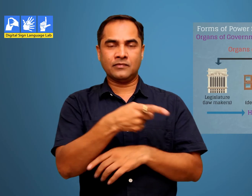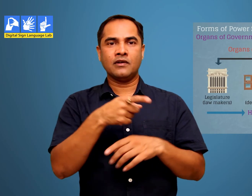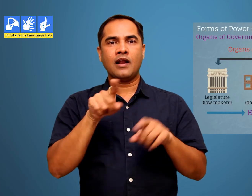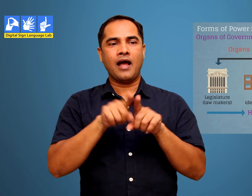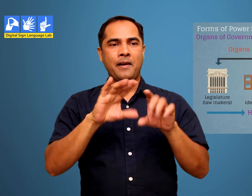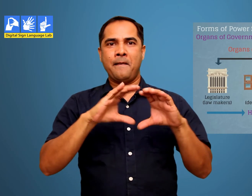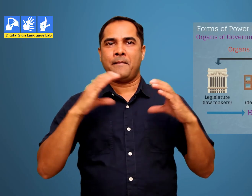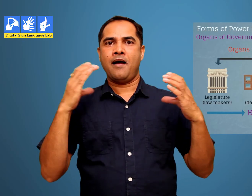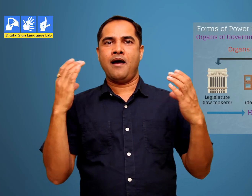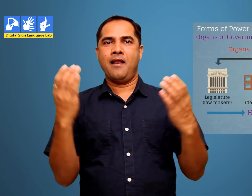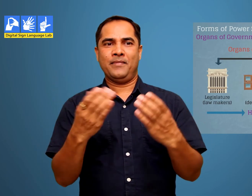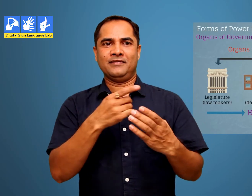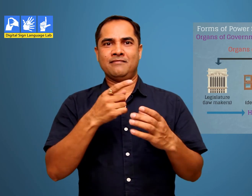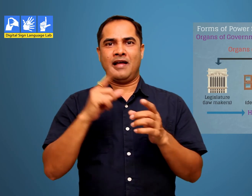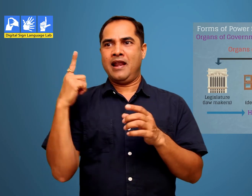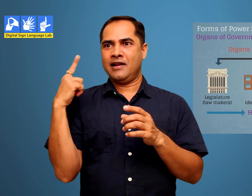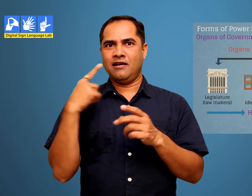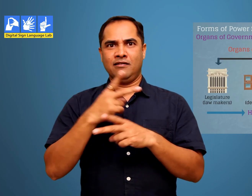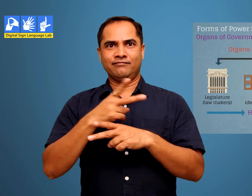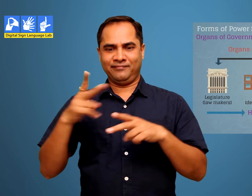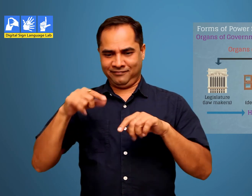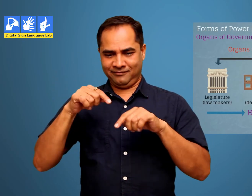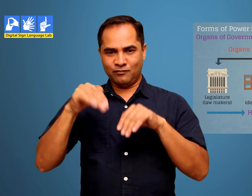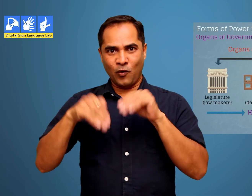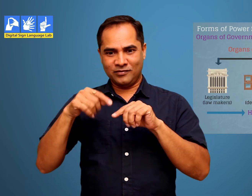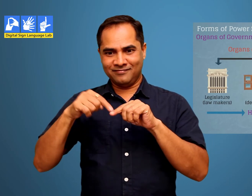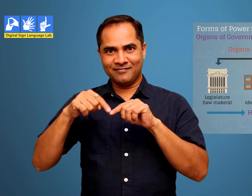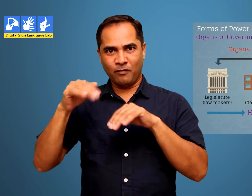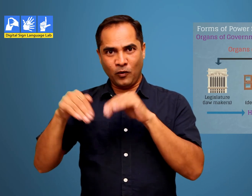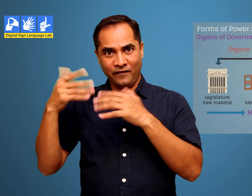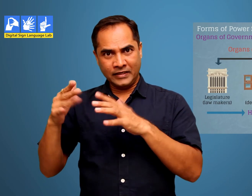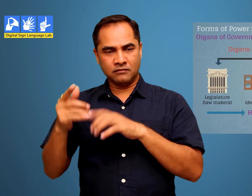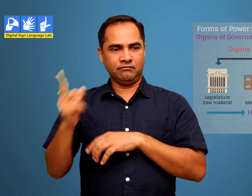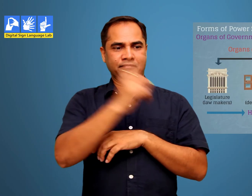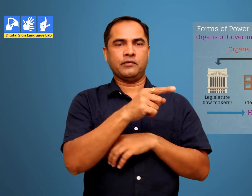makes laws. For example in India, we have Parliament to make laws of different